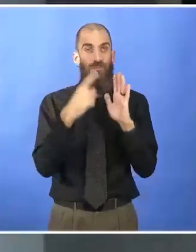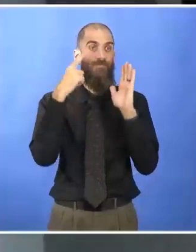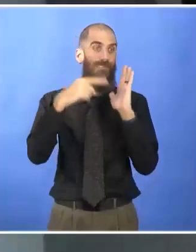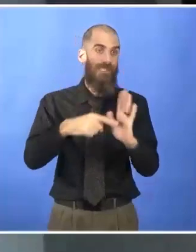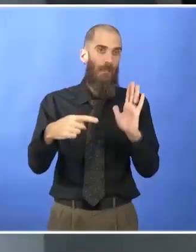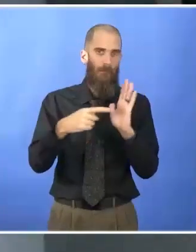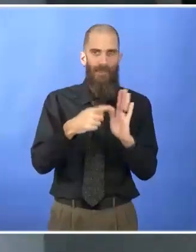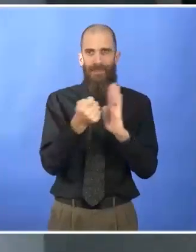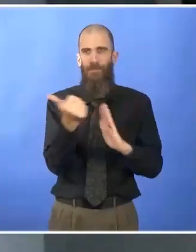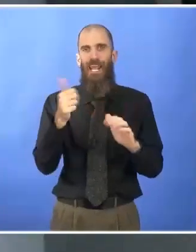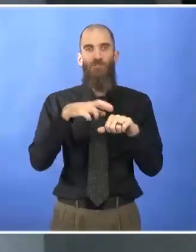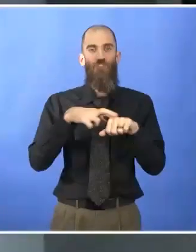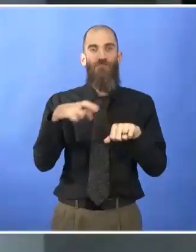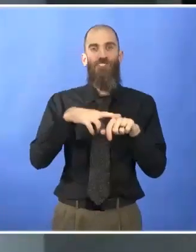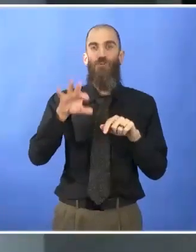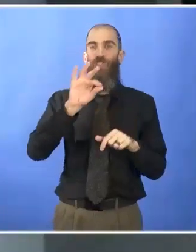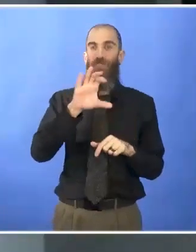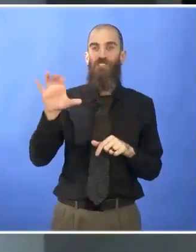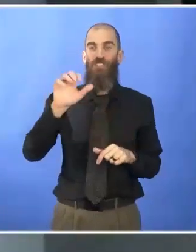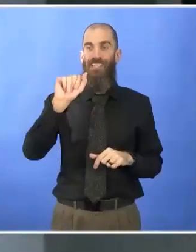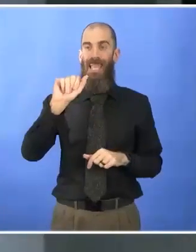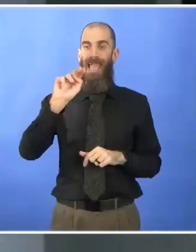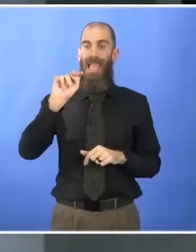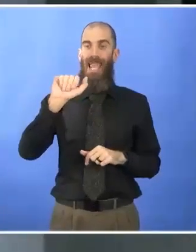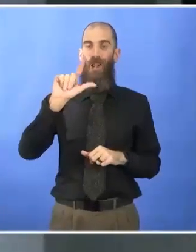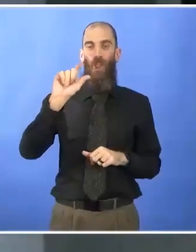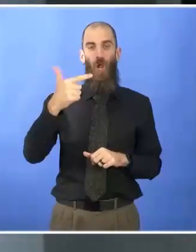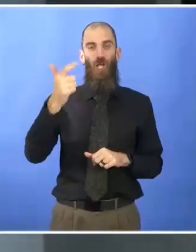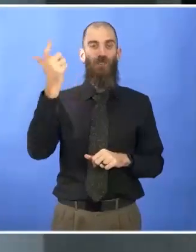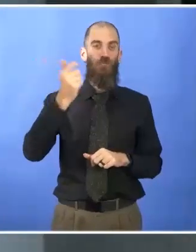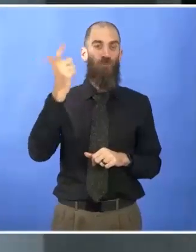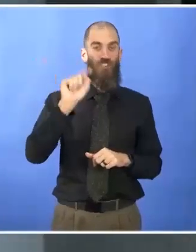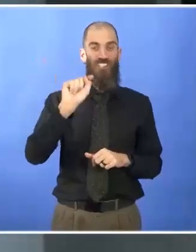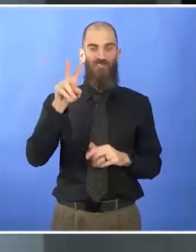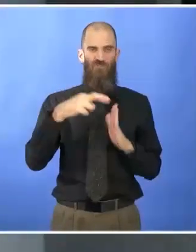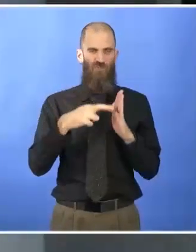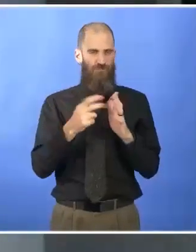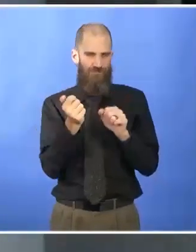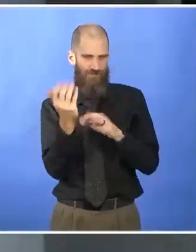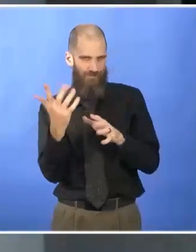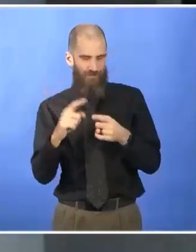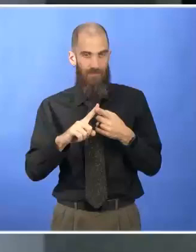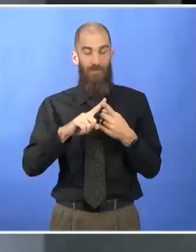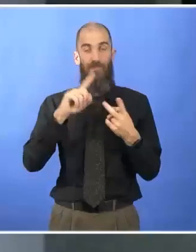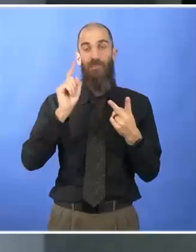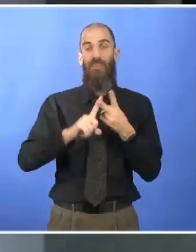ANALOG SUBSCRIPTION TELEVISION RULES, CLARIFYING THE TRANSMISSION SYSTEM RULE, AND TRANSPORT STREAM ID